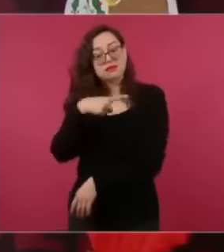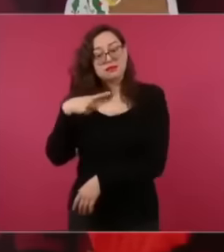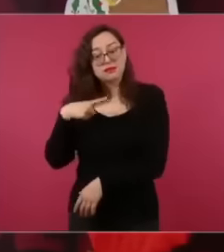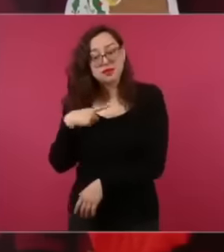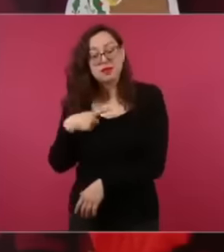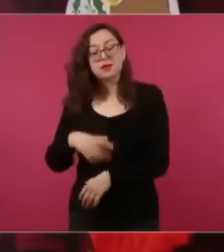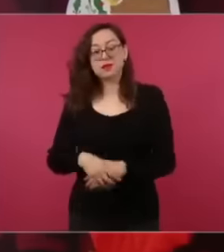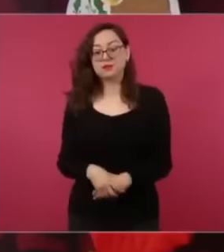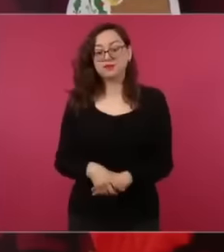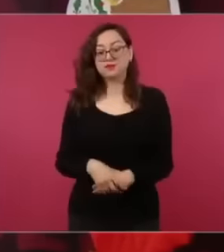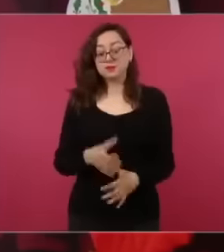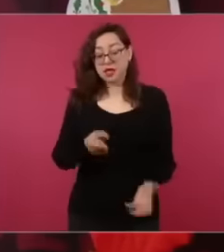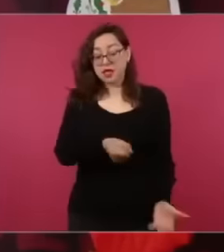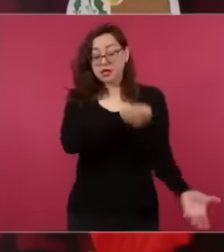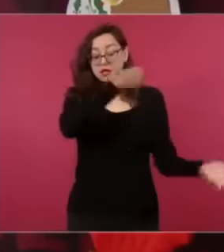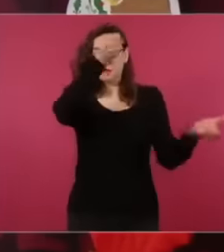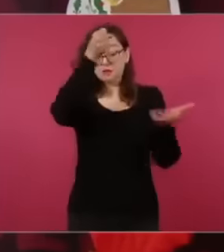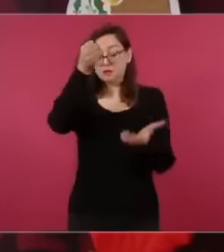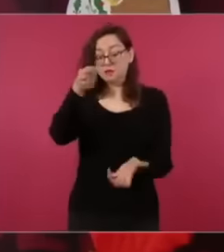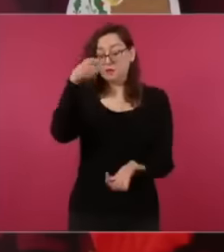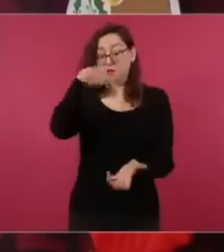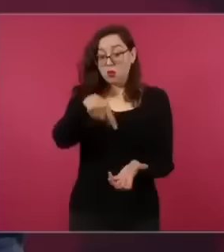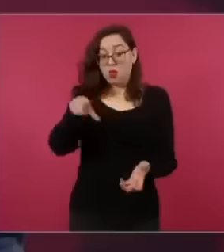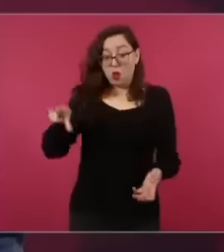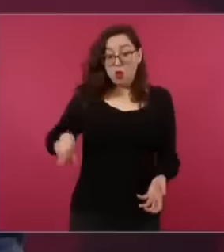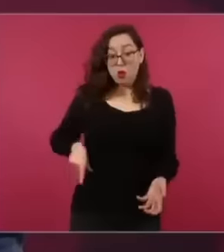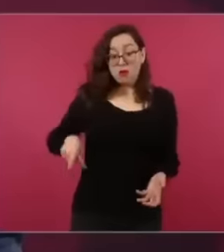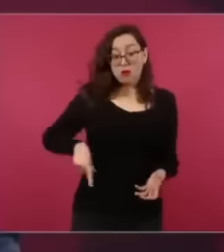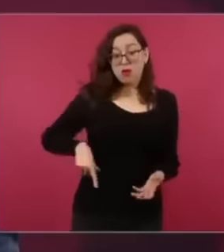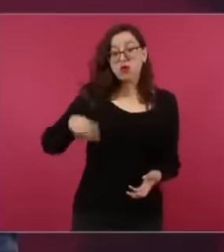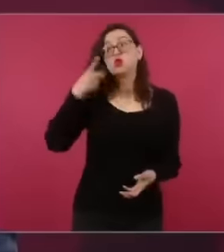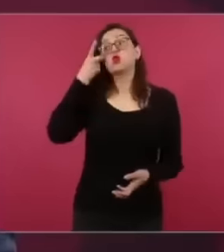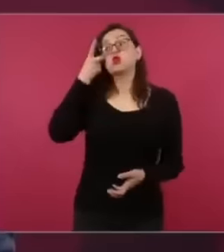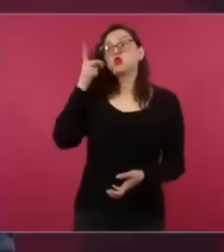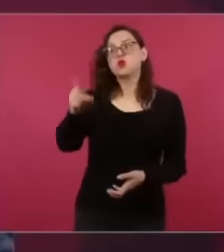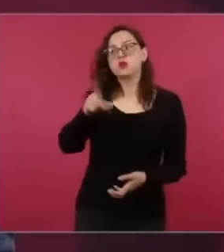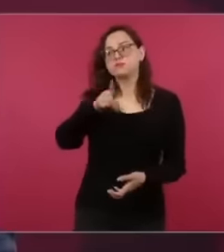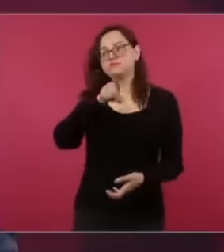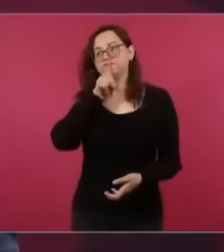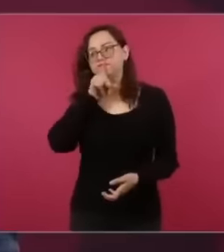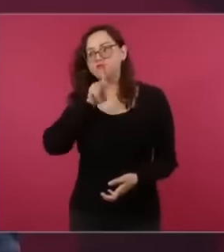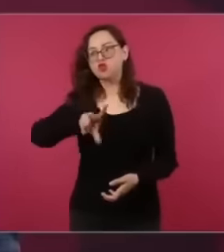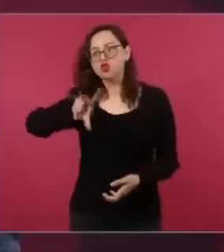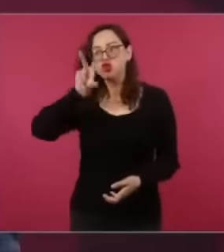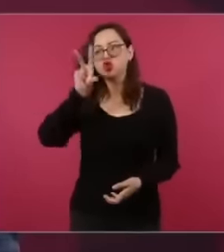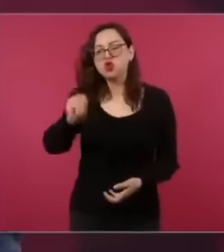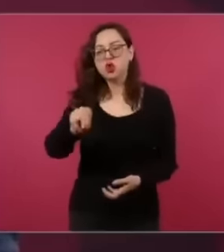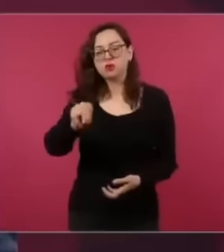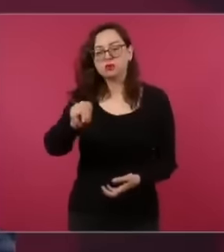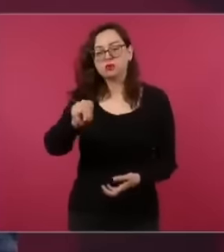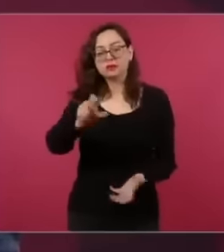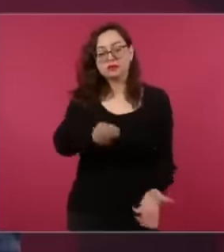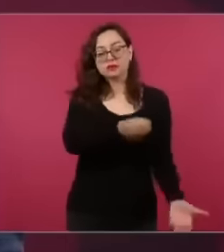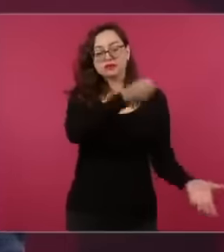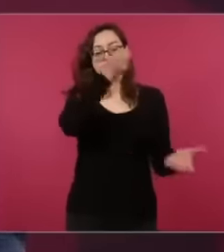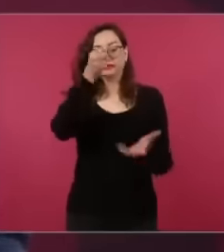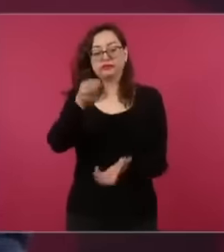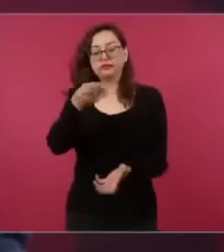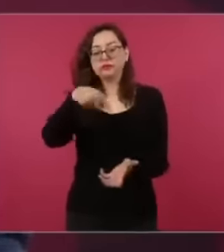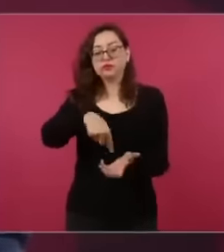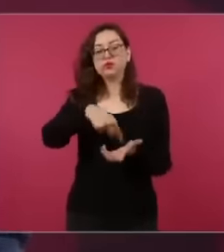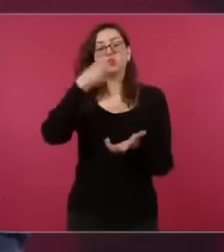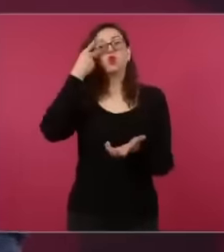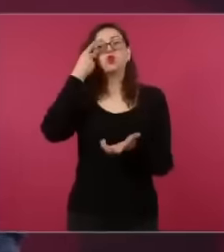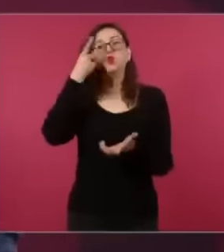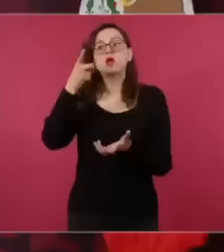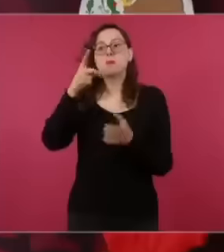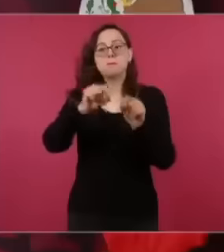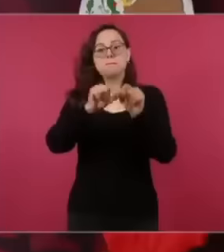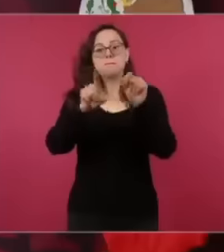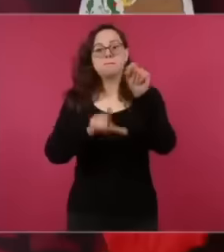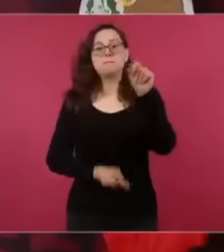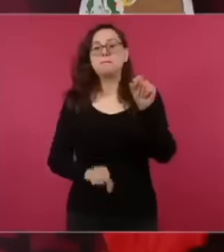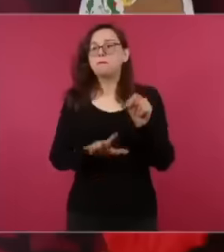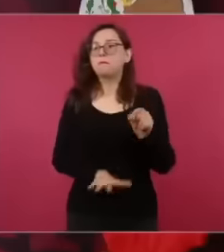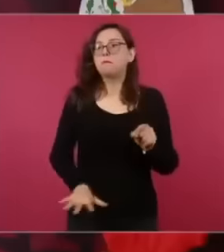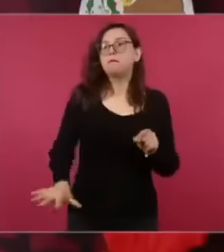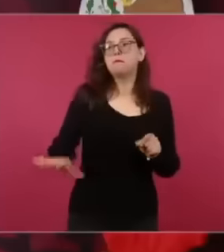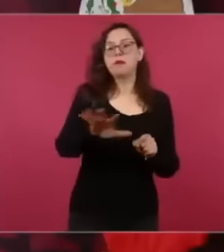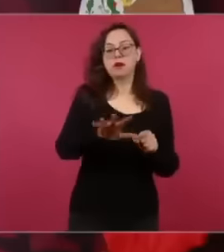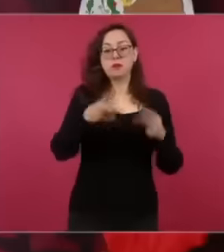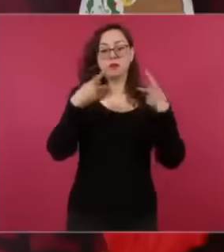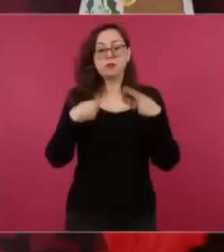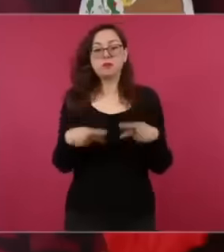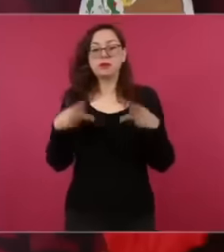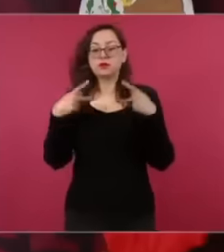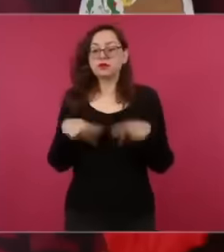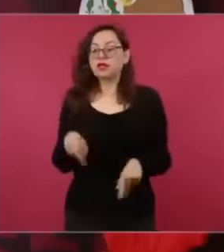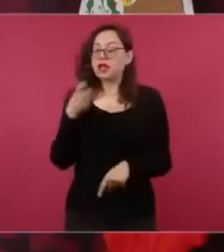government's money it is the people's money this is elementary